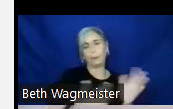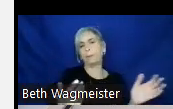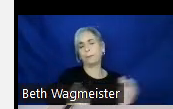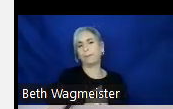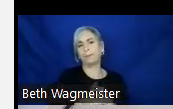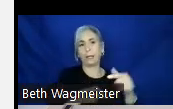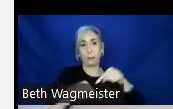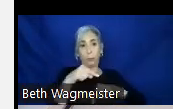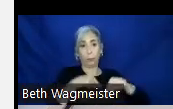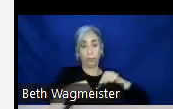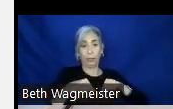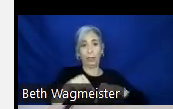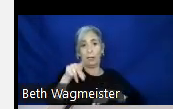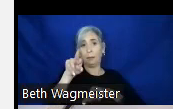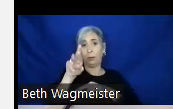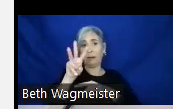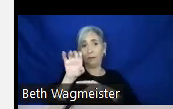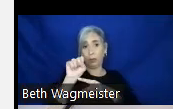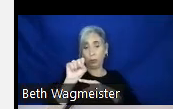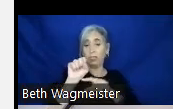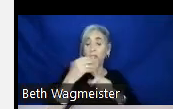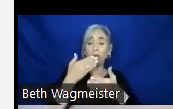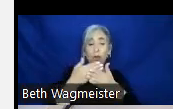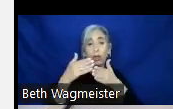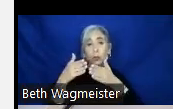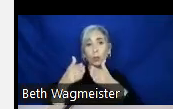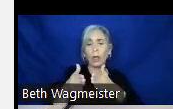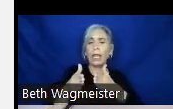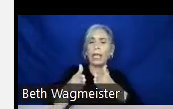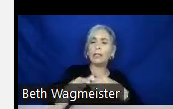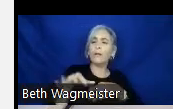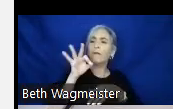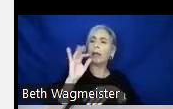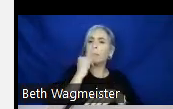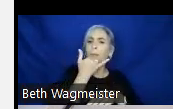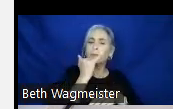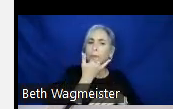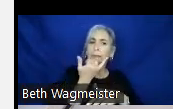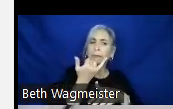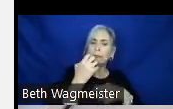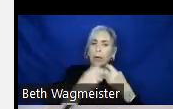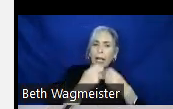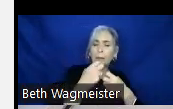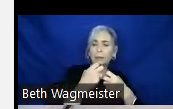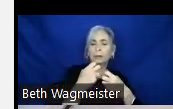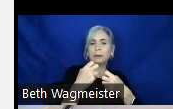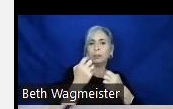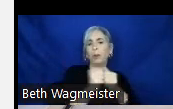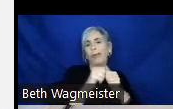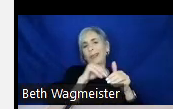is a good way to find accessibility problems or help editors to find problems when they arise.